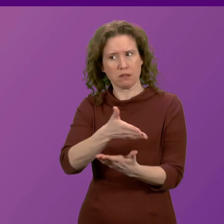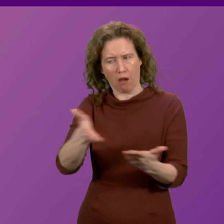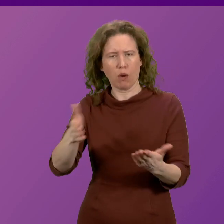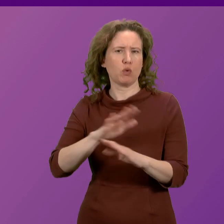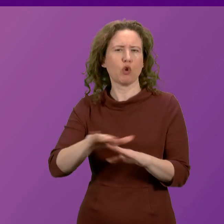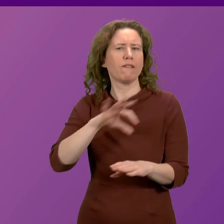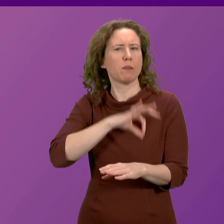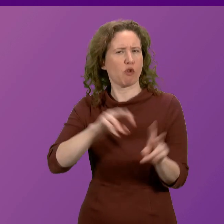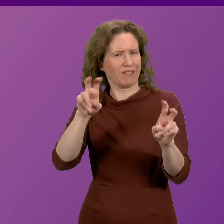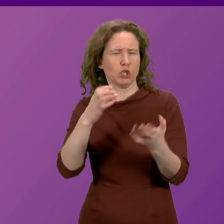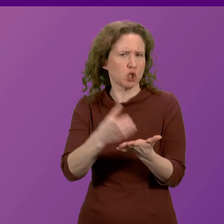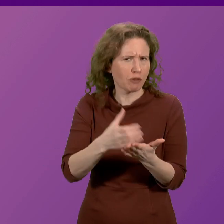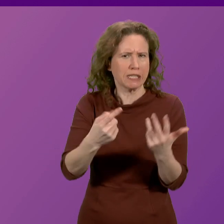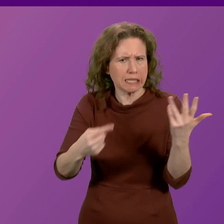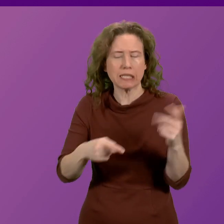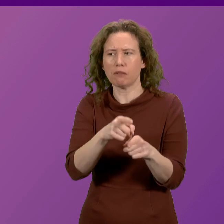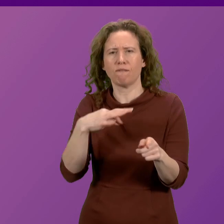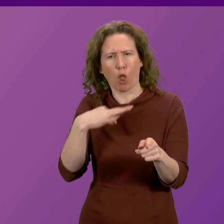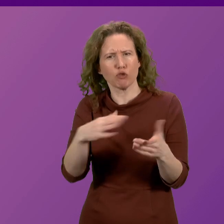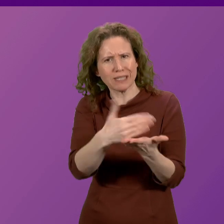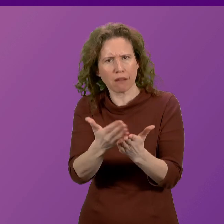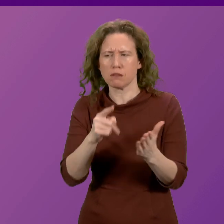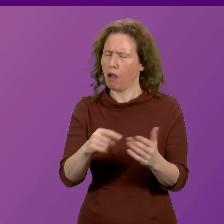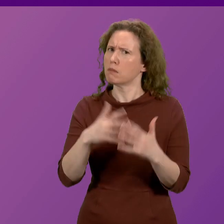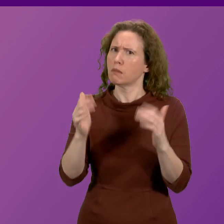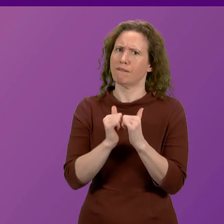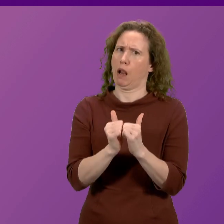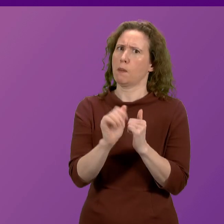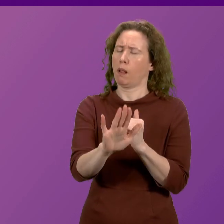grateful for the hard work and dedication of everyone working in the sector. The Scottish